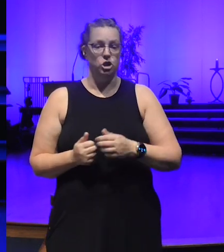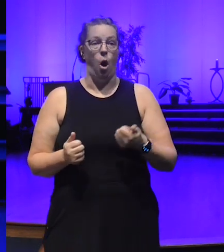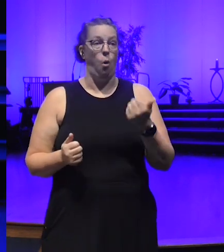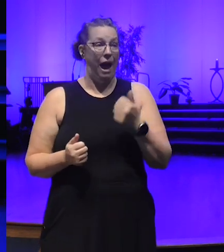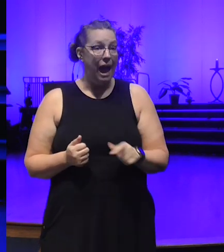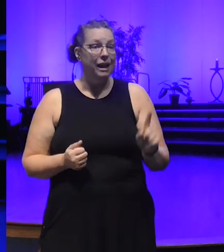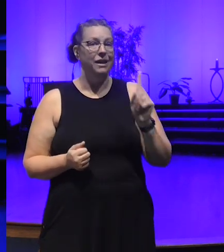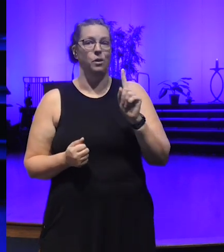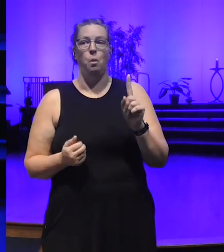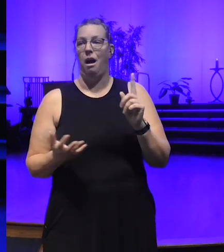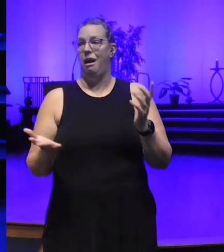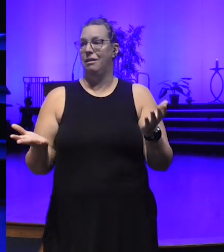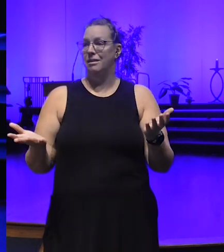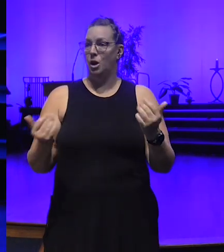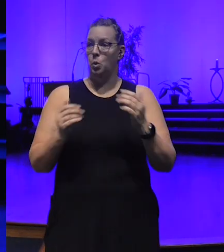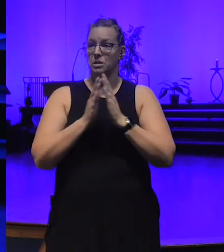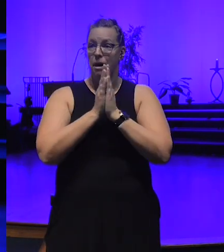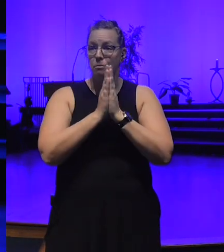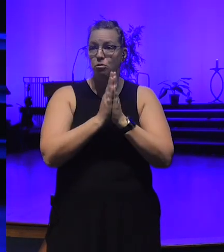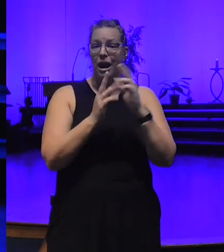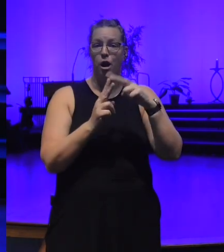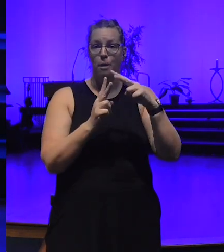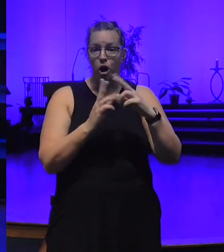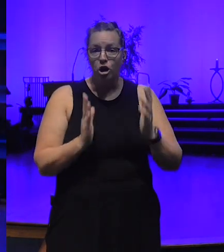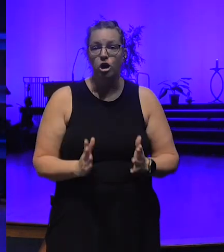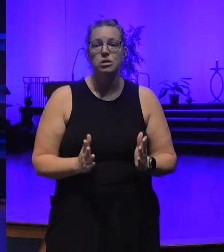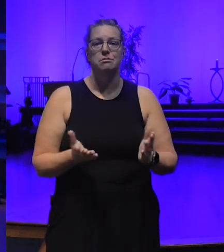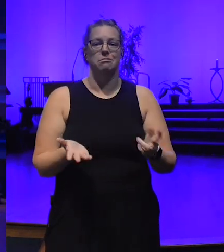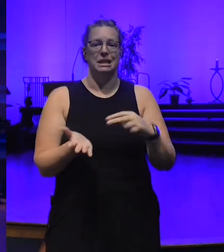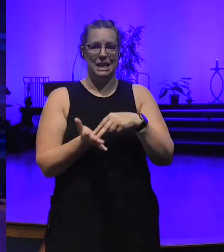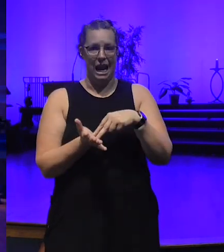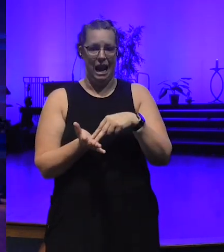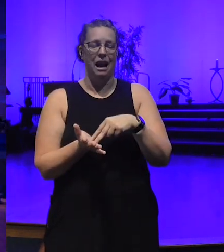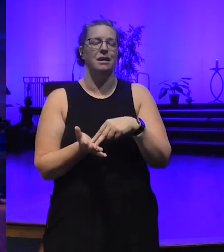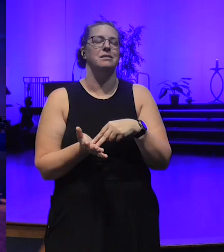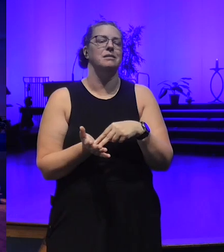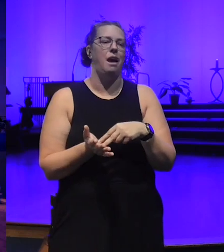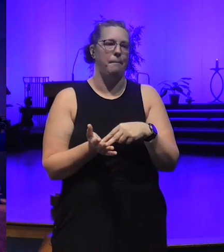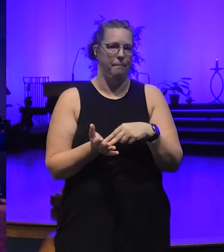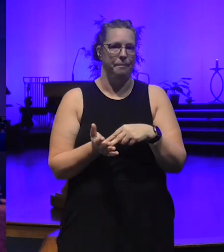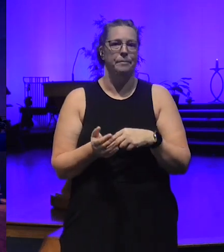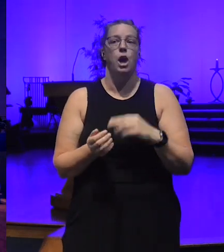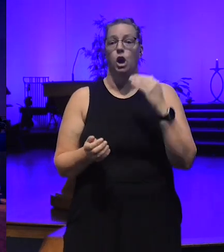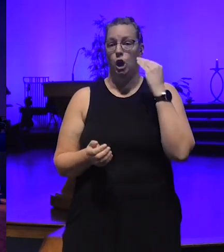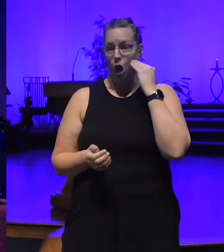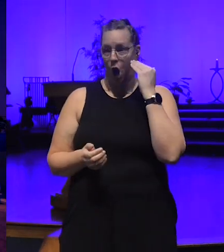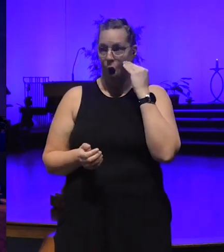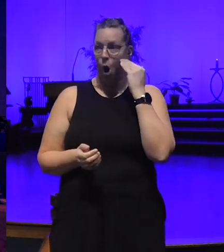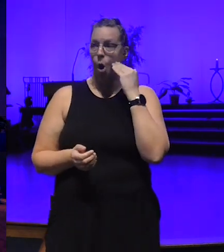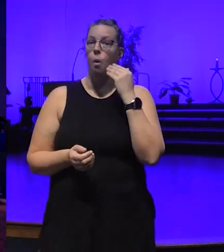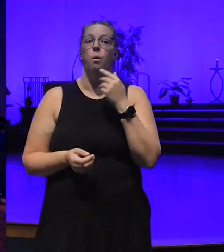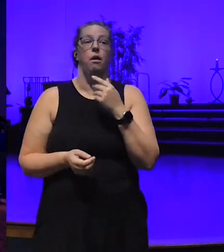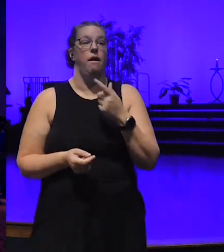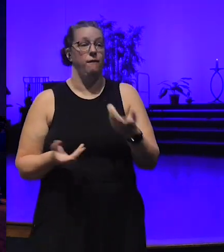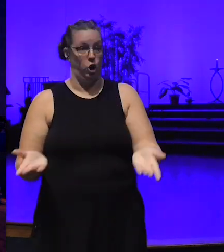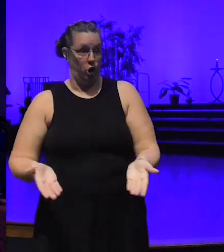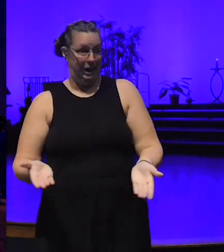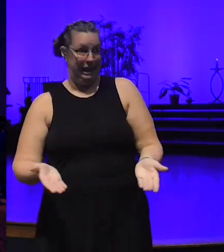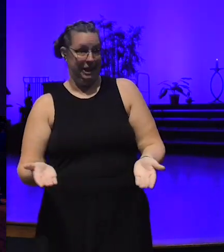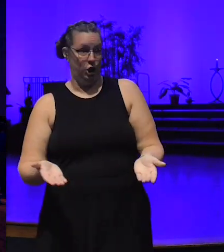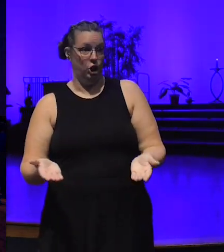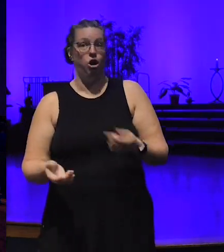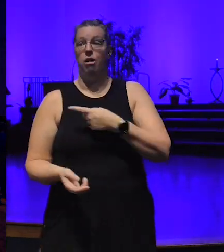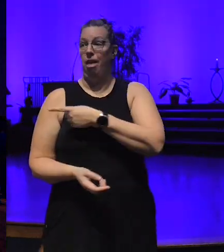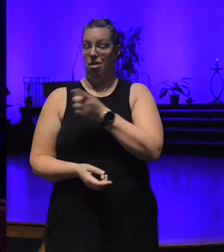me please know for those folks here in the sanctuary that they are available right up